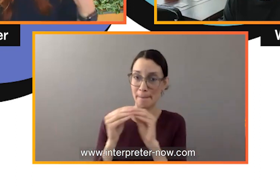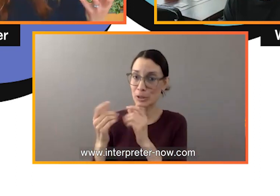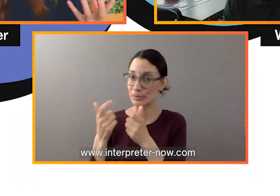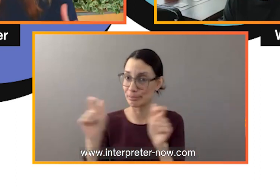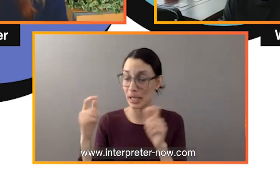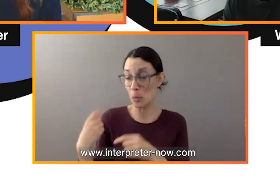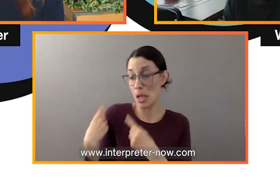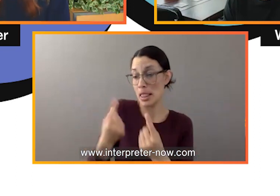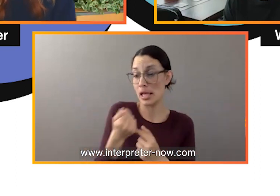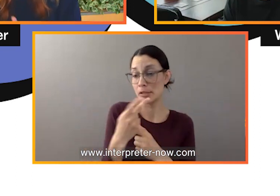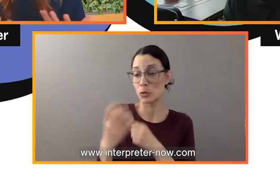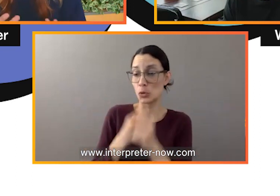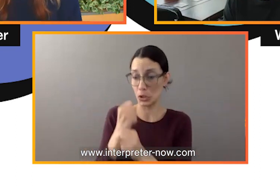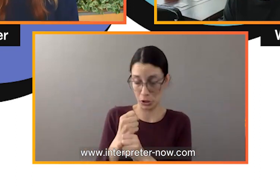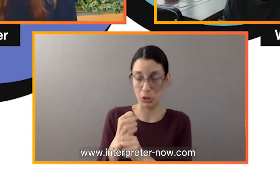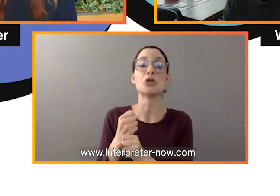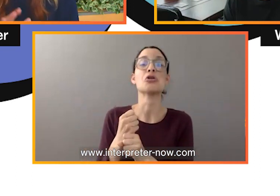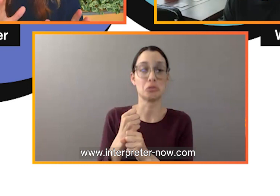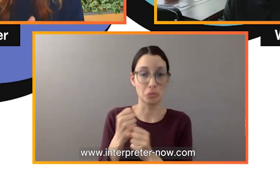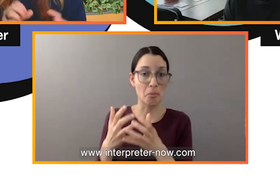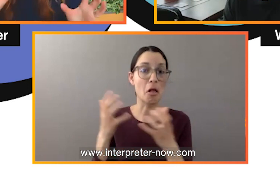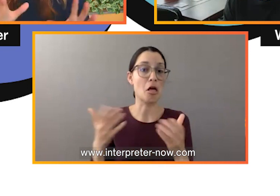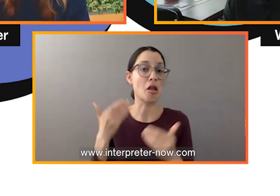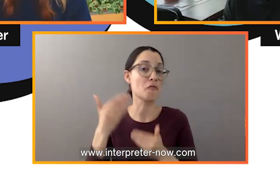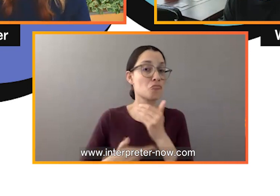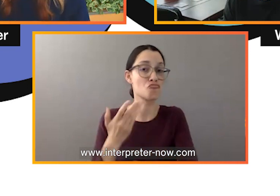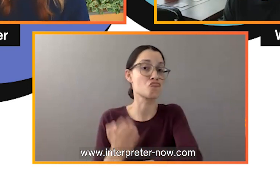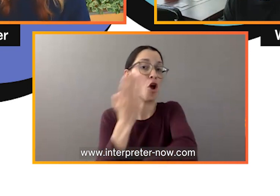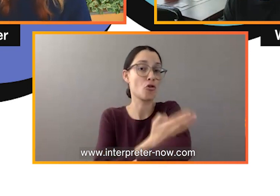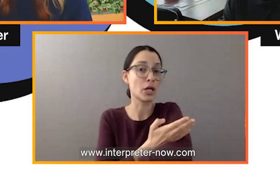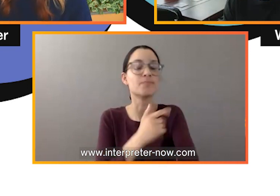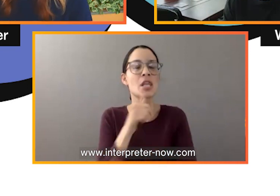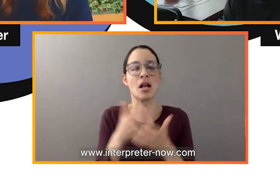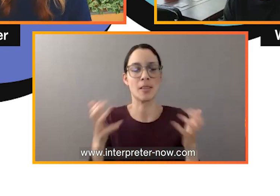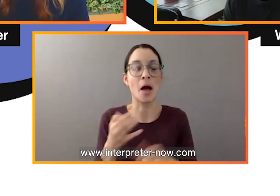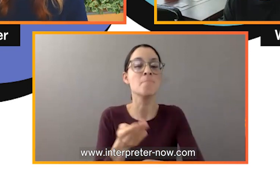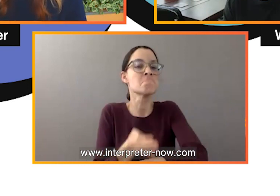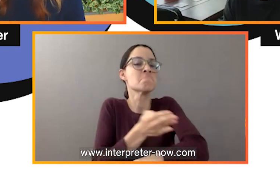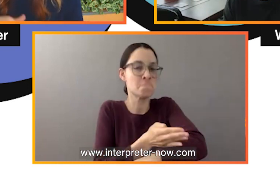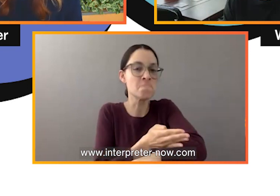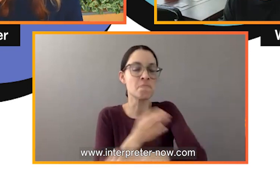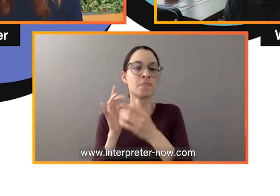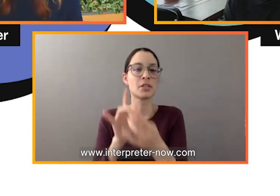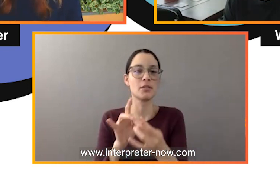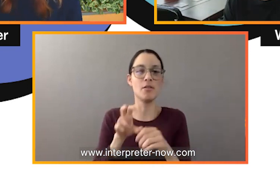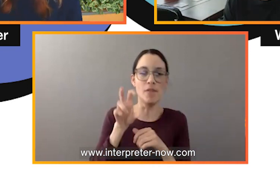For the rest of us, disability-owned companies is not measured, and so on. But we made some progress.